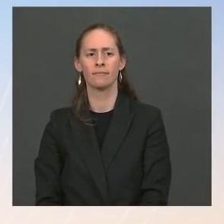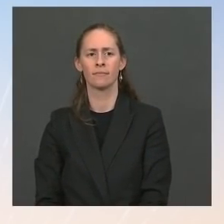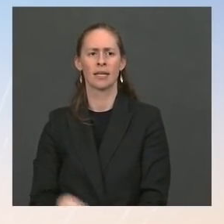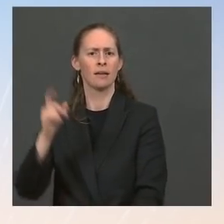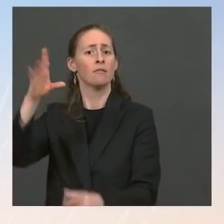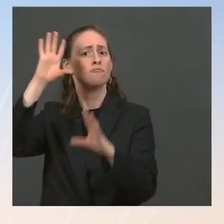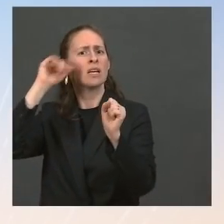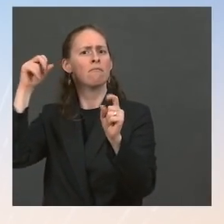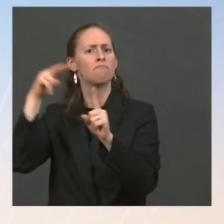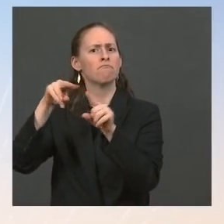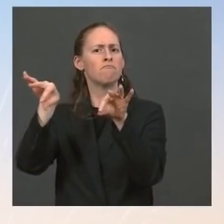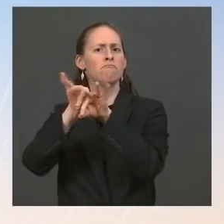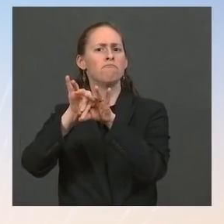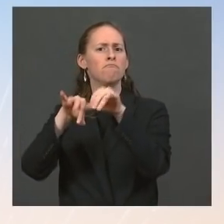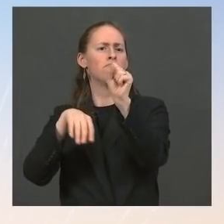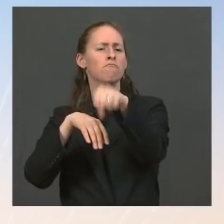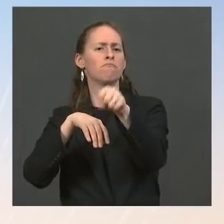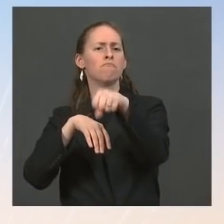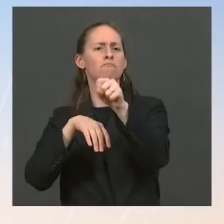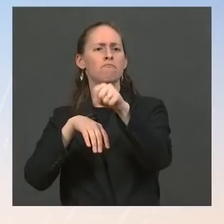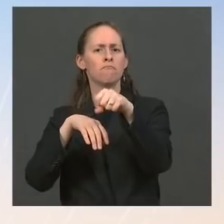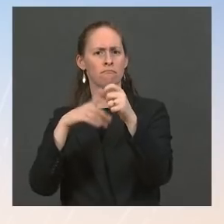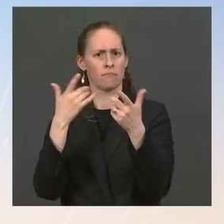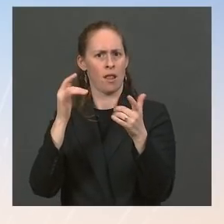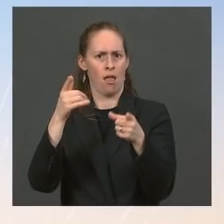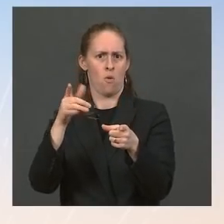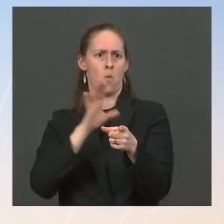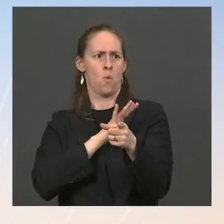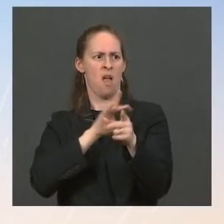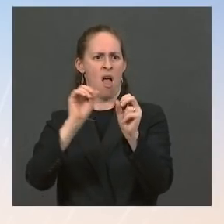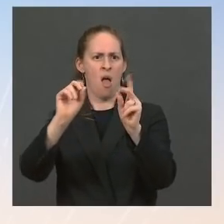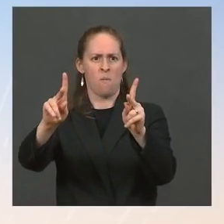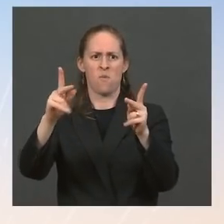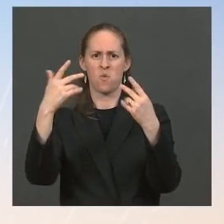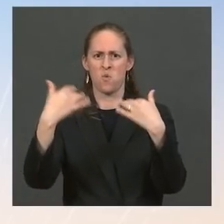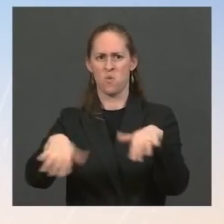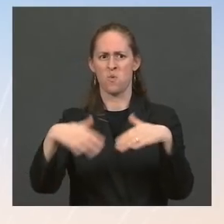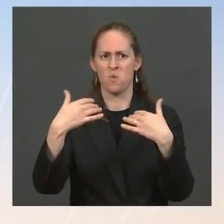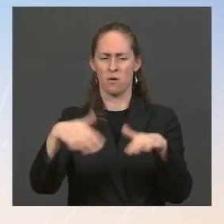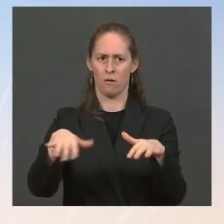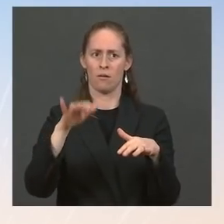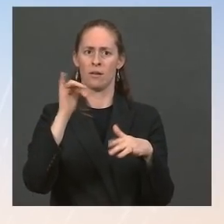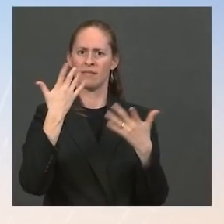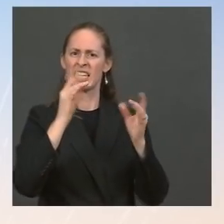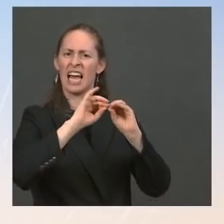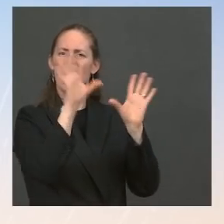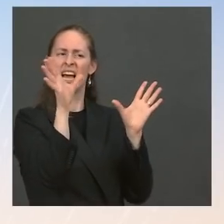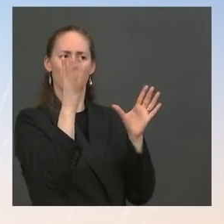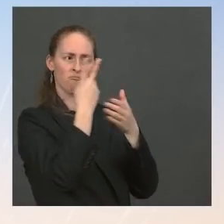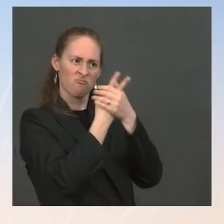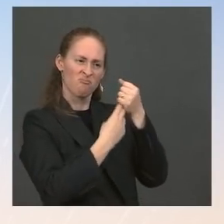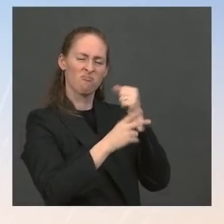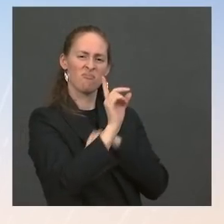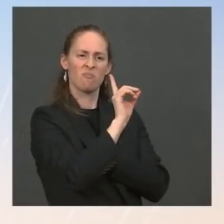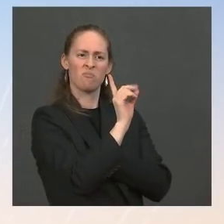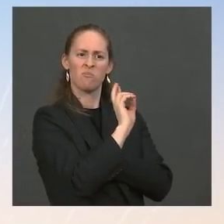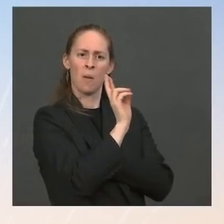an important opportunity, perhaps in a bipartisan manner, to send the message about our commitment to, you know, helping industries